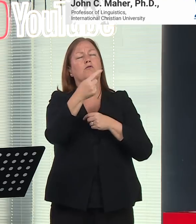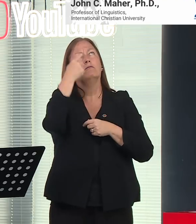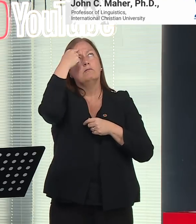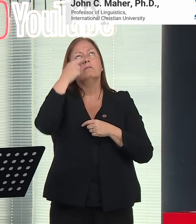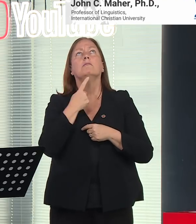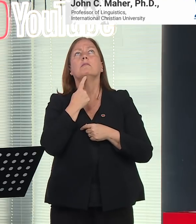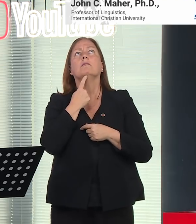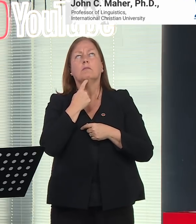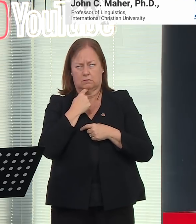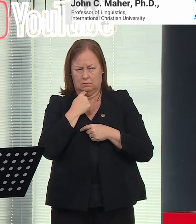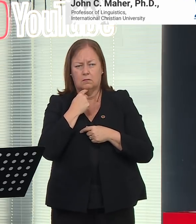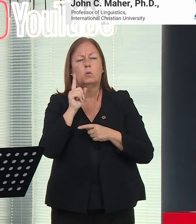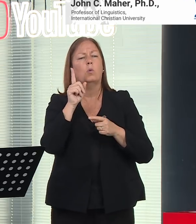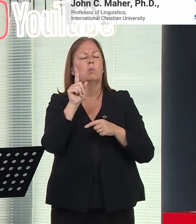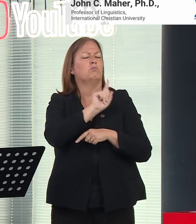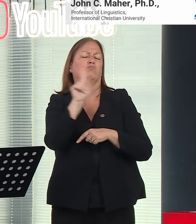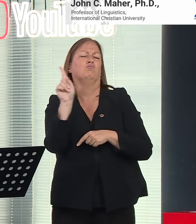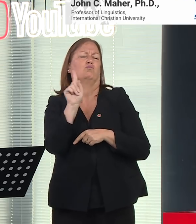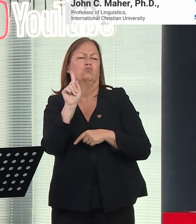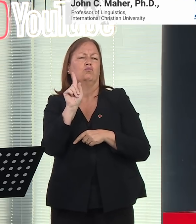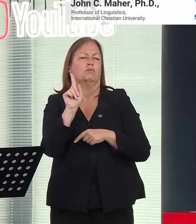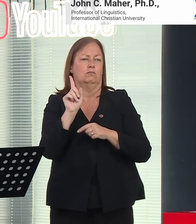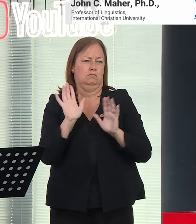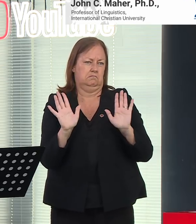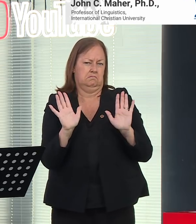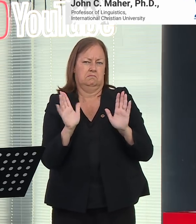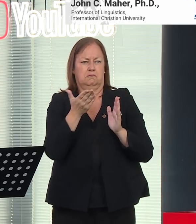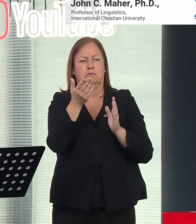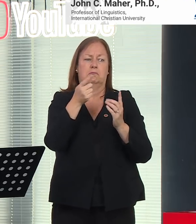Think about your language or languages, the languages you use, and